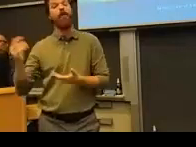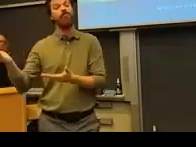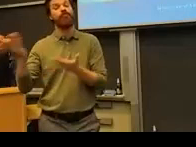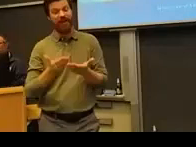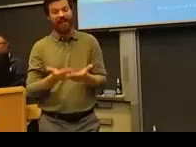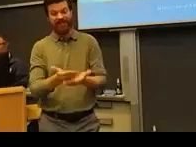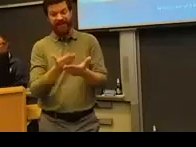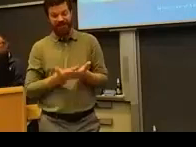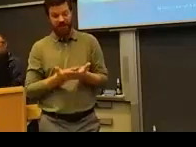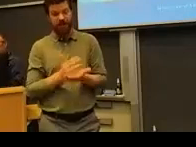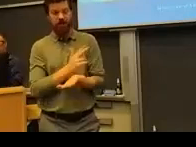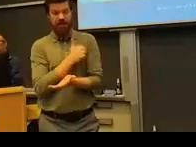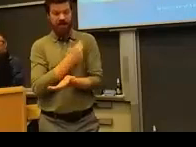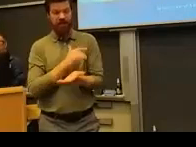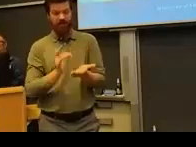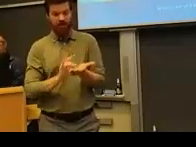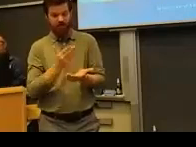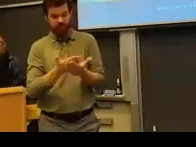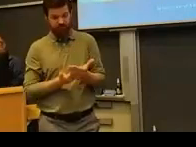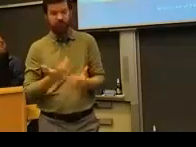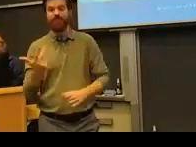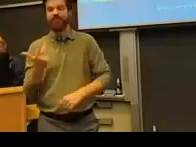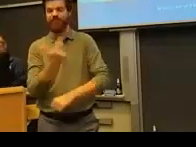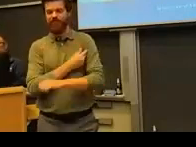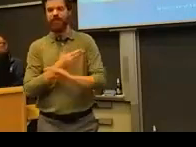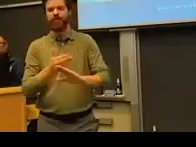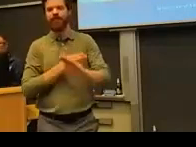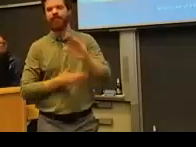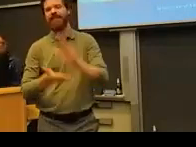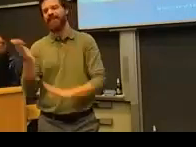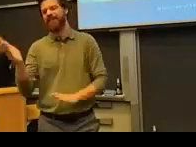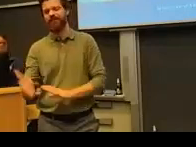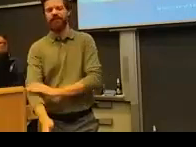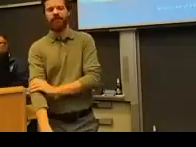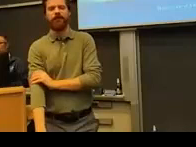by Hospital Pharmacy and then injecting them before the patient leaves um and that is the